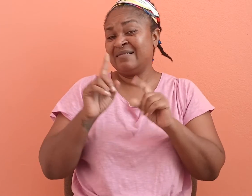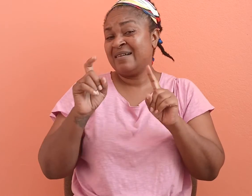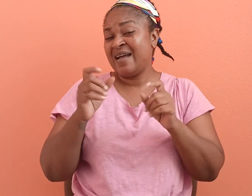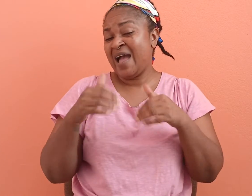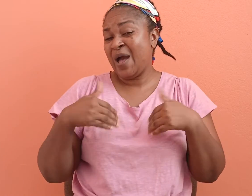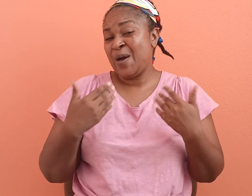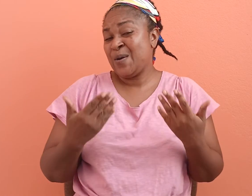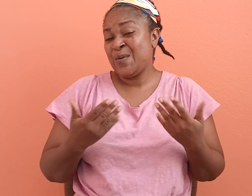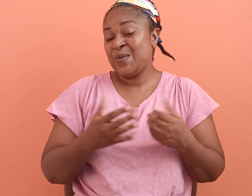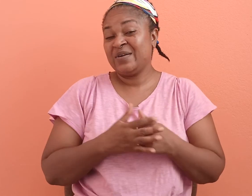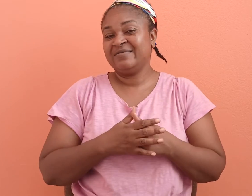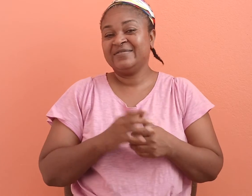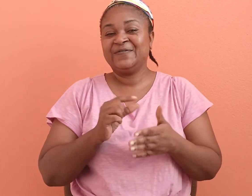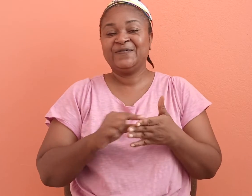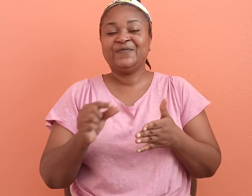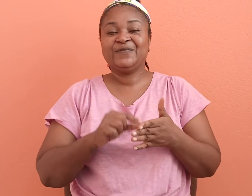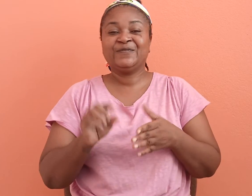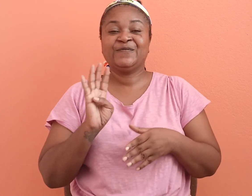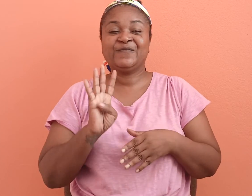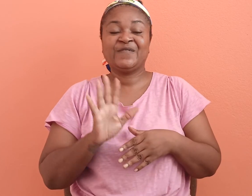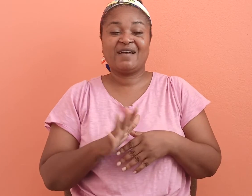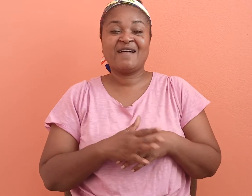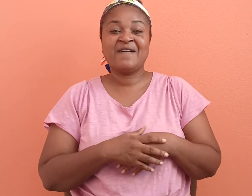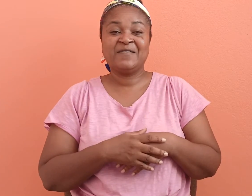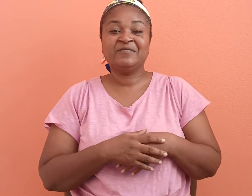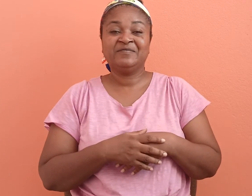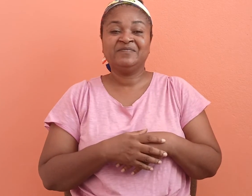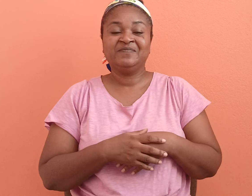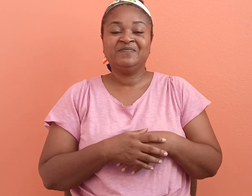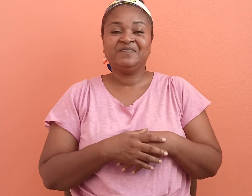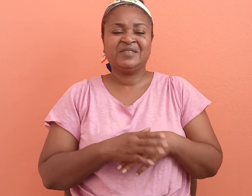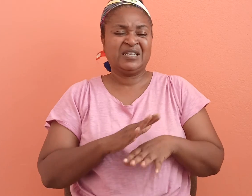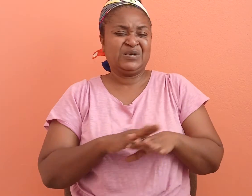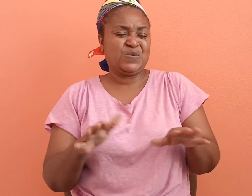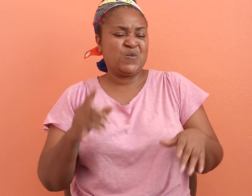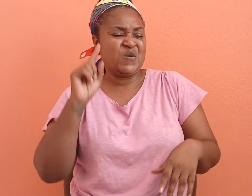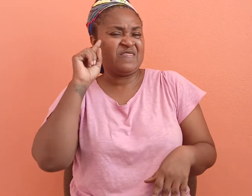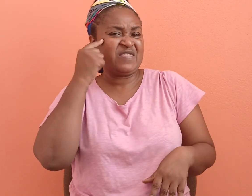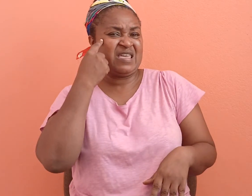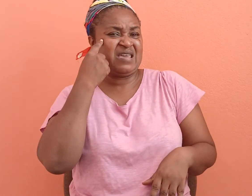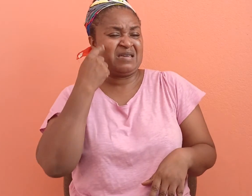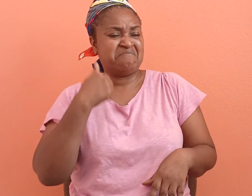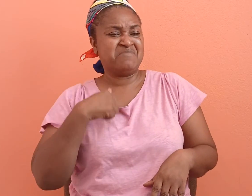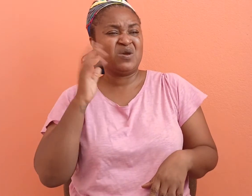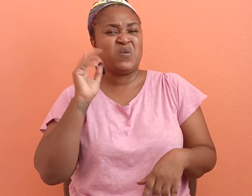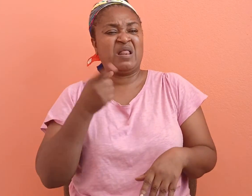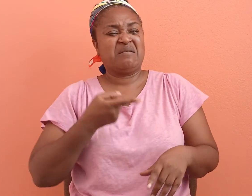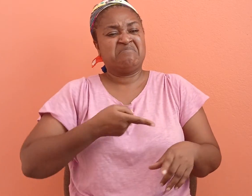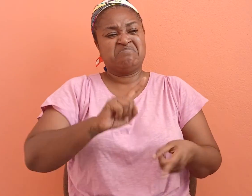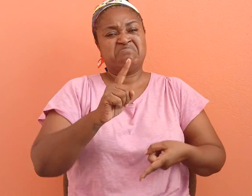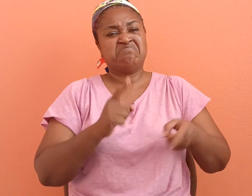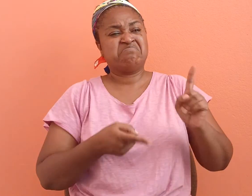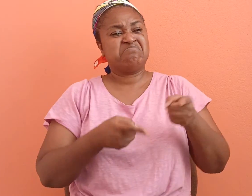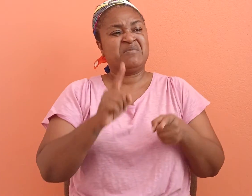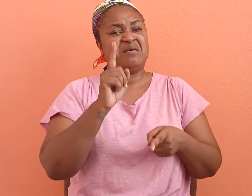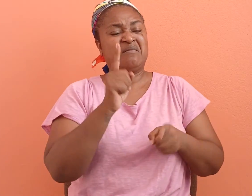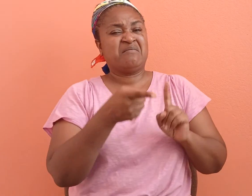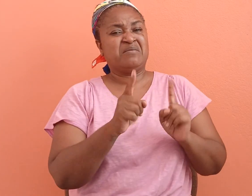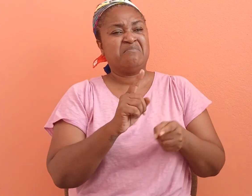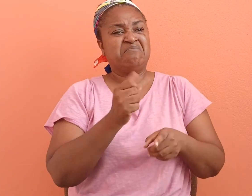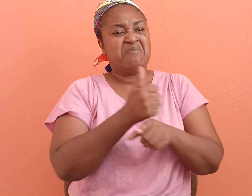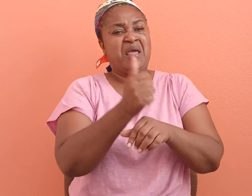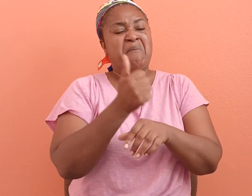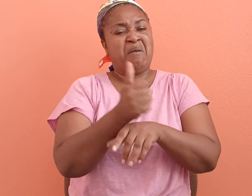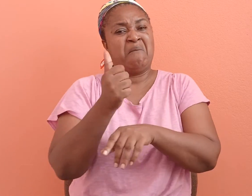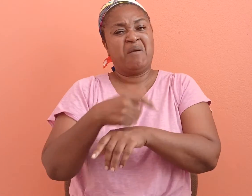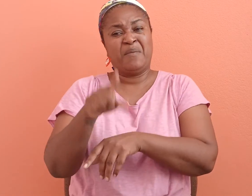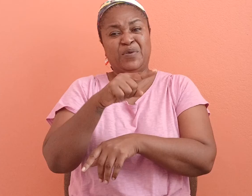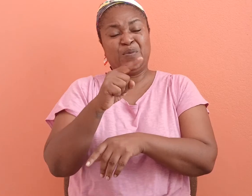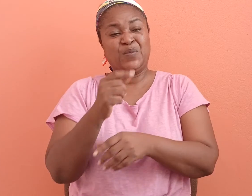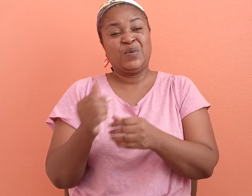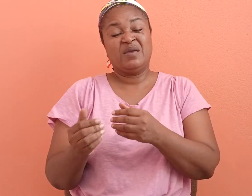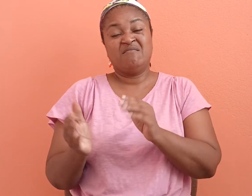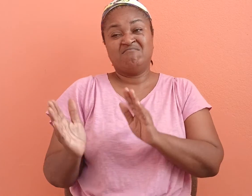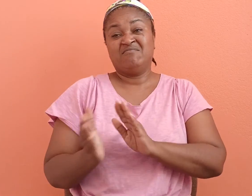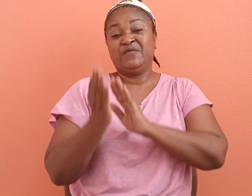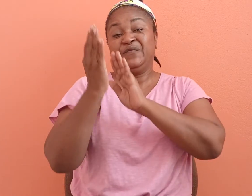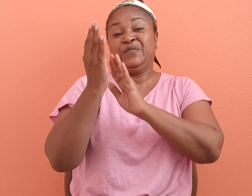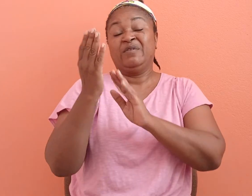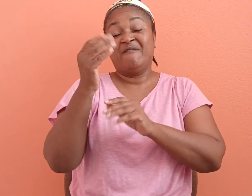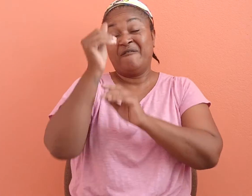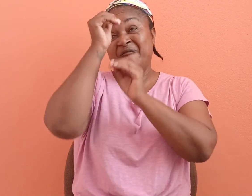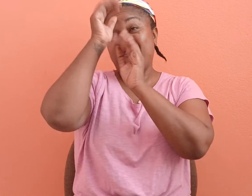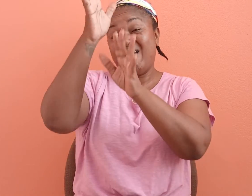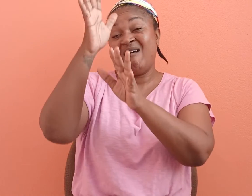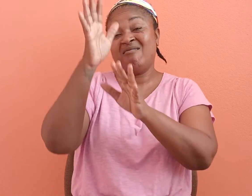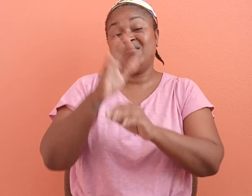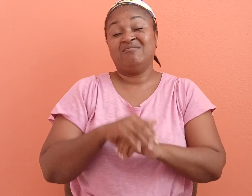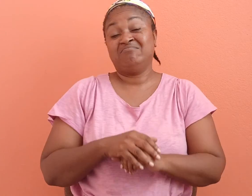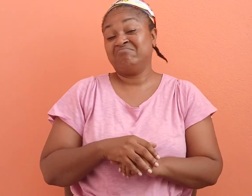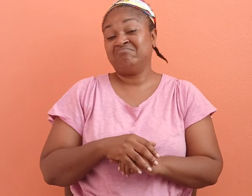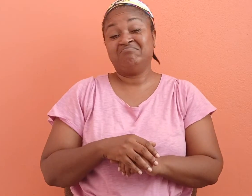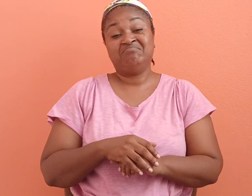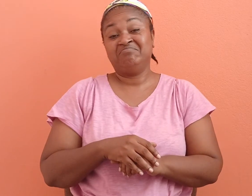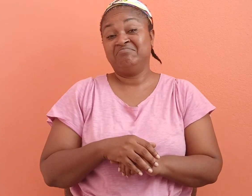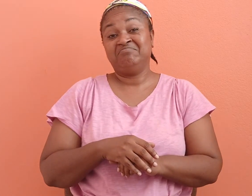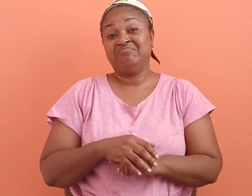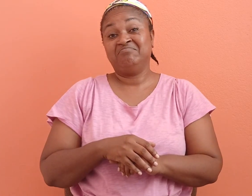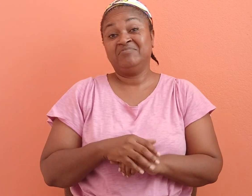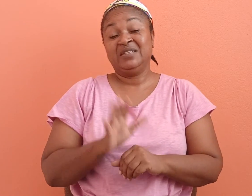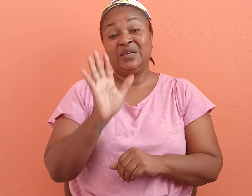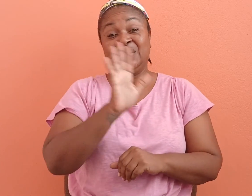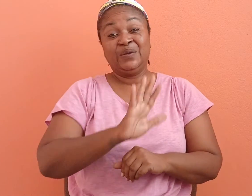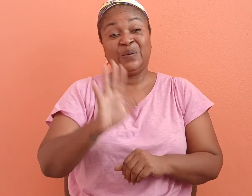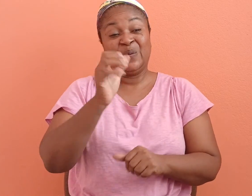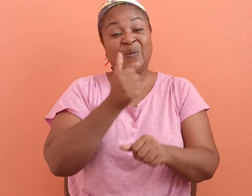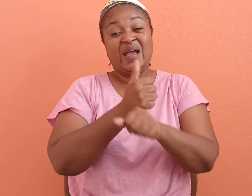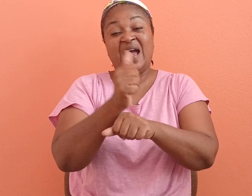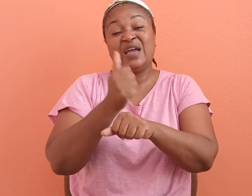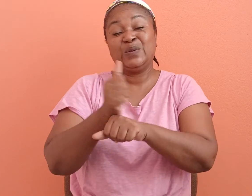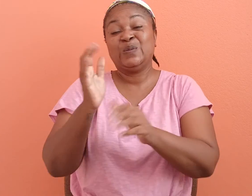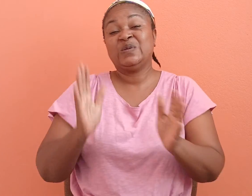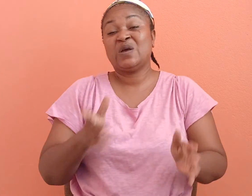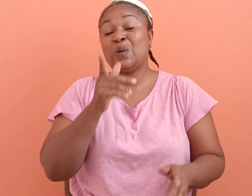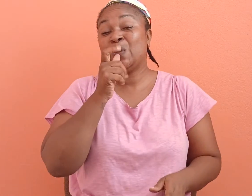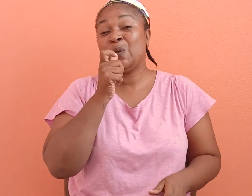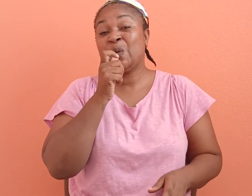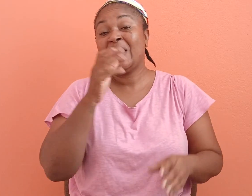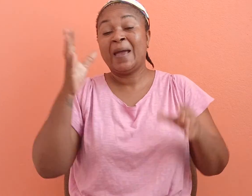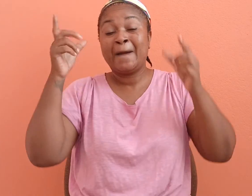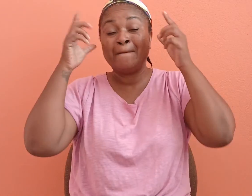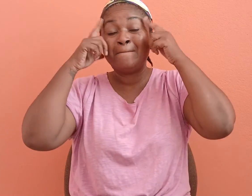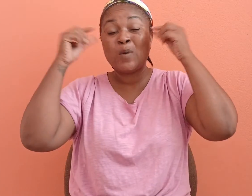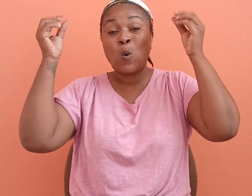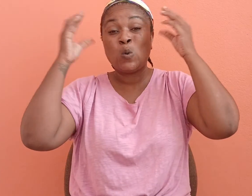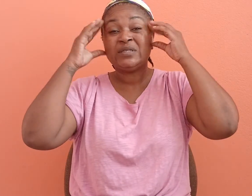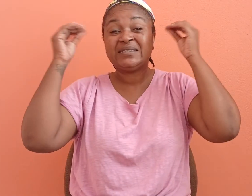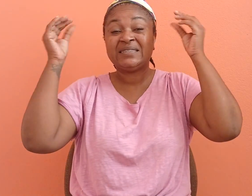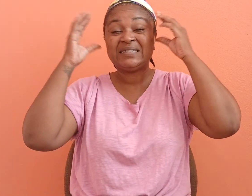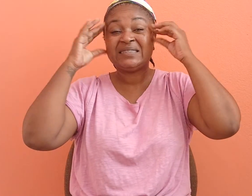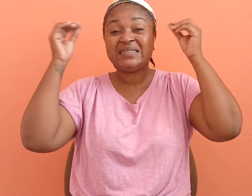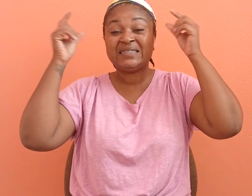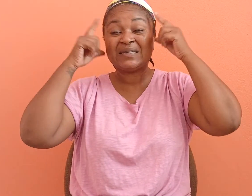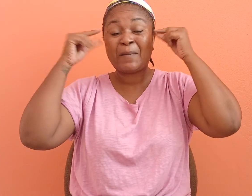45 “Don’t think that I will accuse you before the Father. Your accuser is Moses, the one in whom